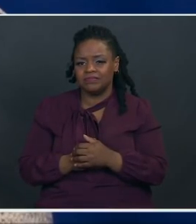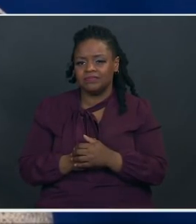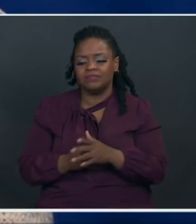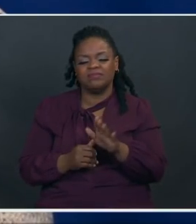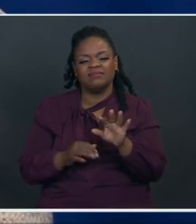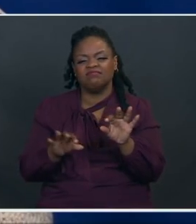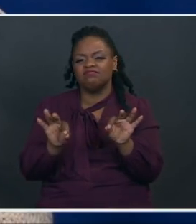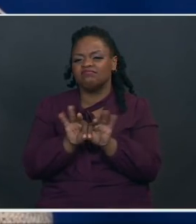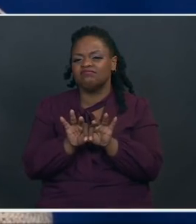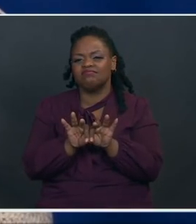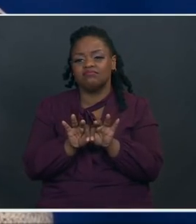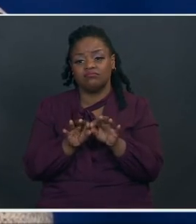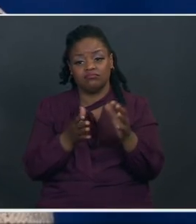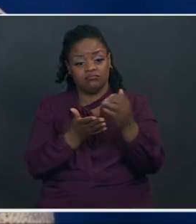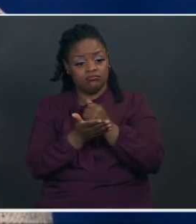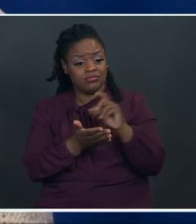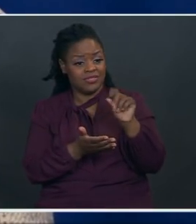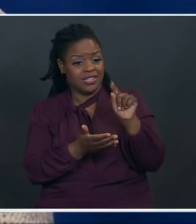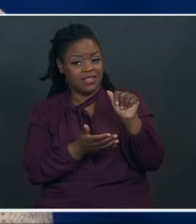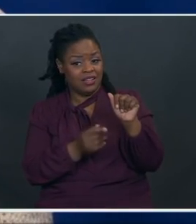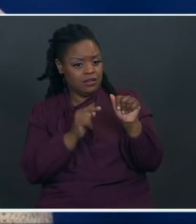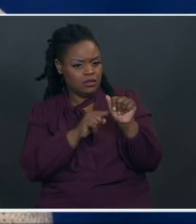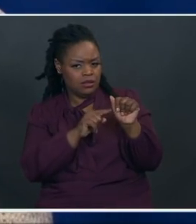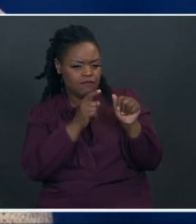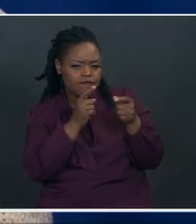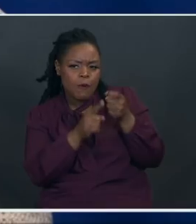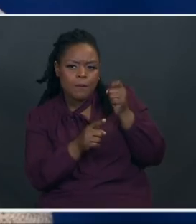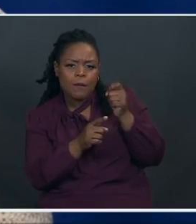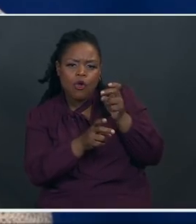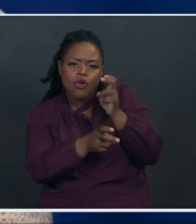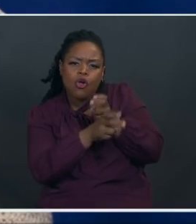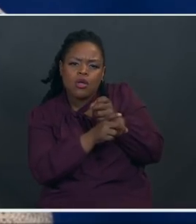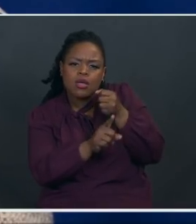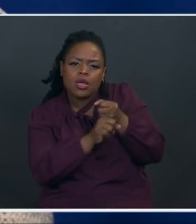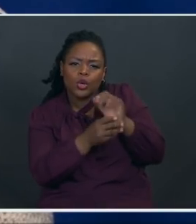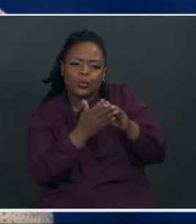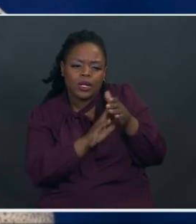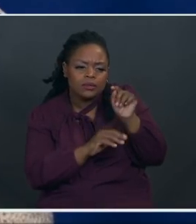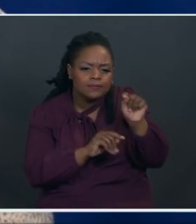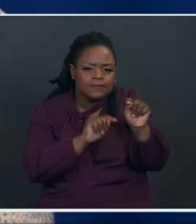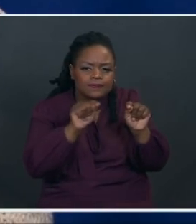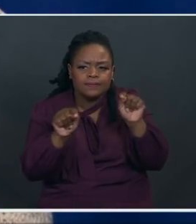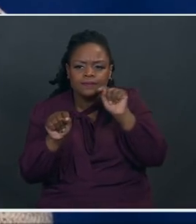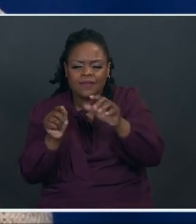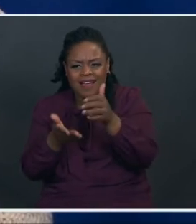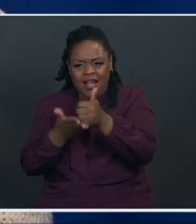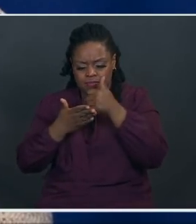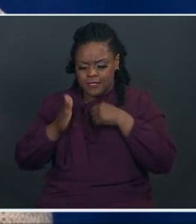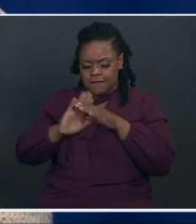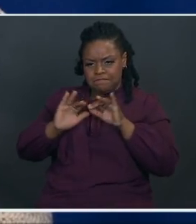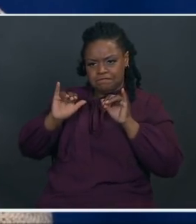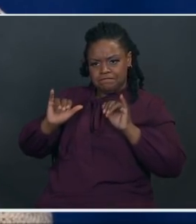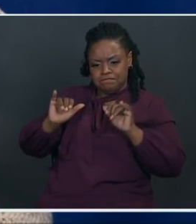for the hardest hit communities and identify data sources that would enable development of short-term targets for pandemic related actions